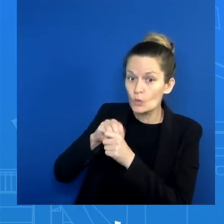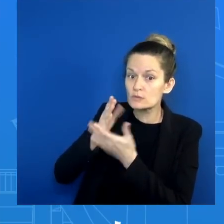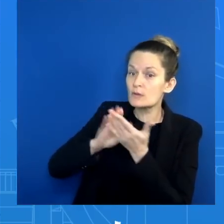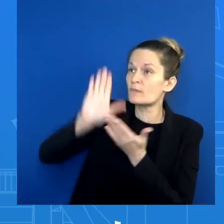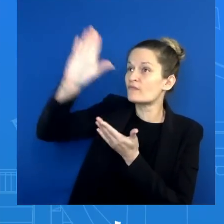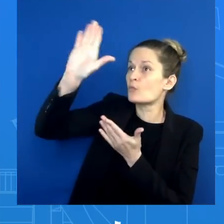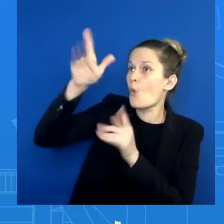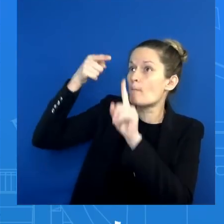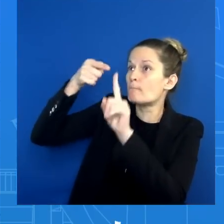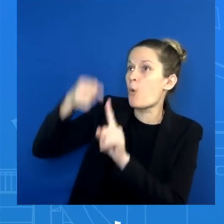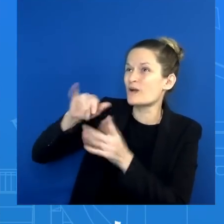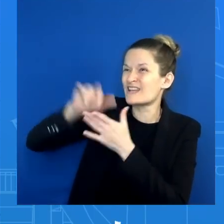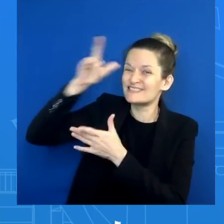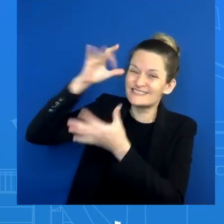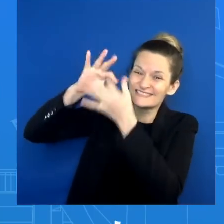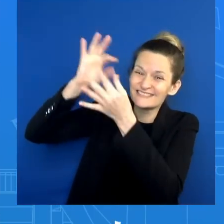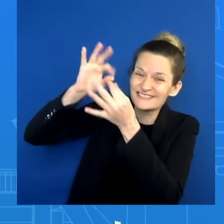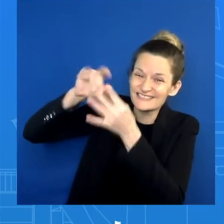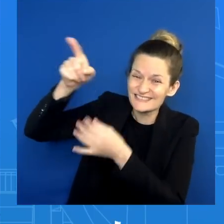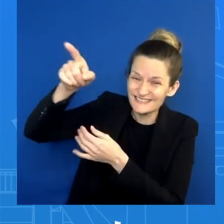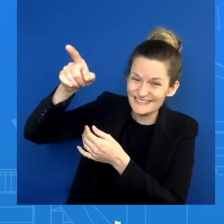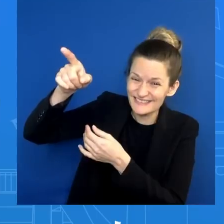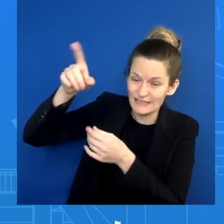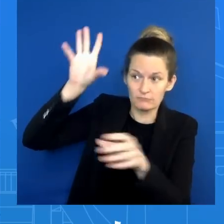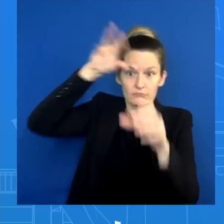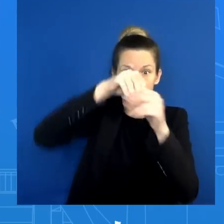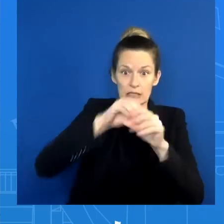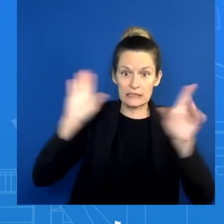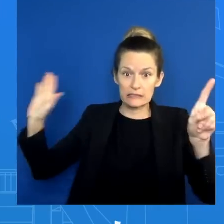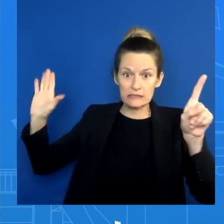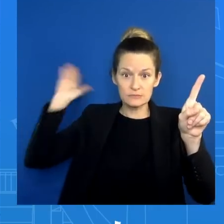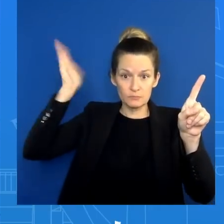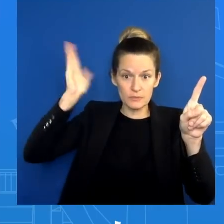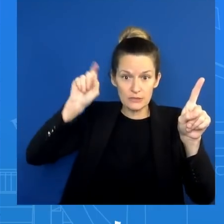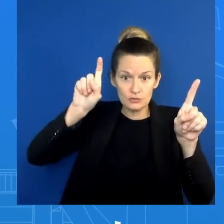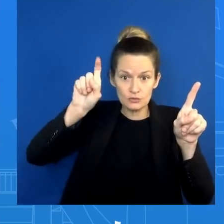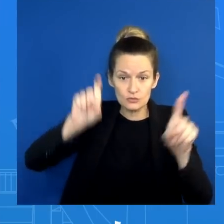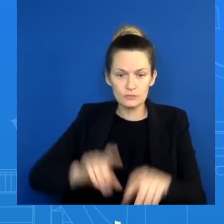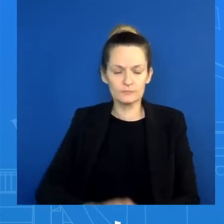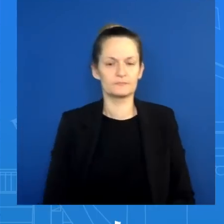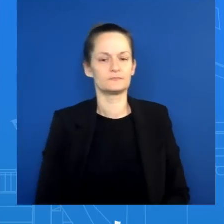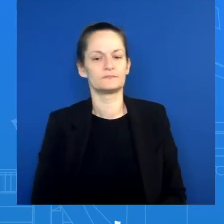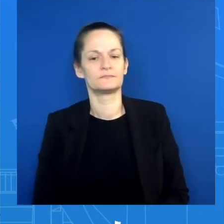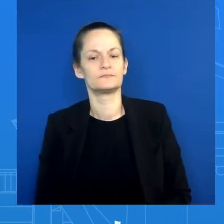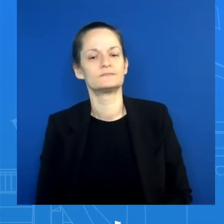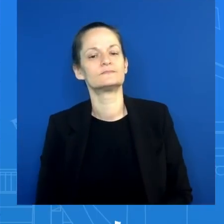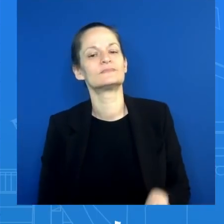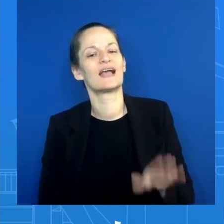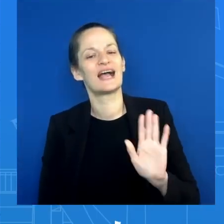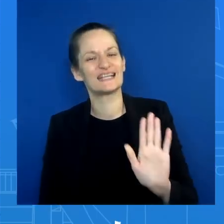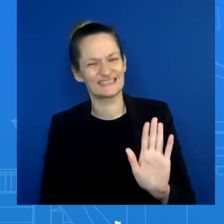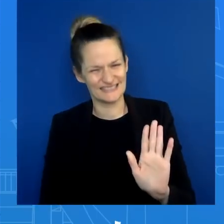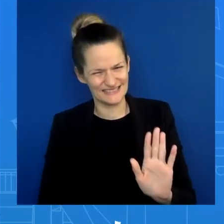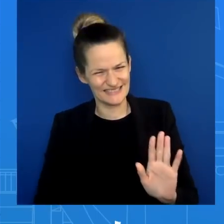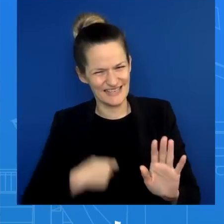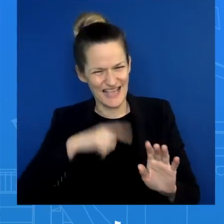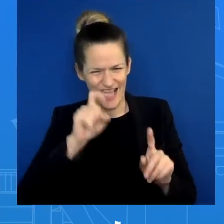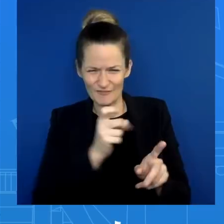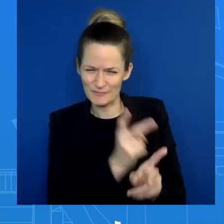And as you know, got to be careful of what I say. So tonight, the president will lay out the choice before Americans.